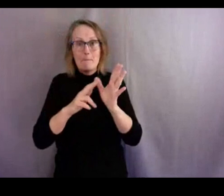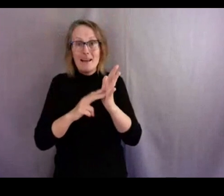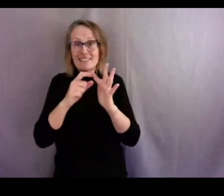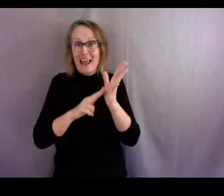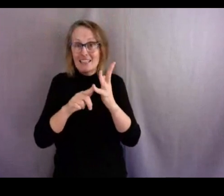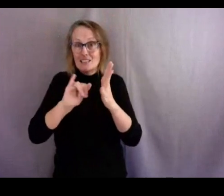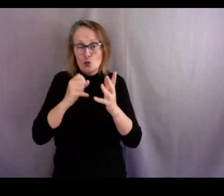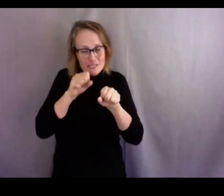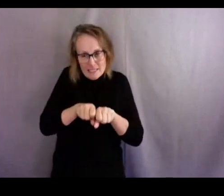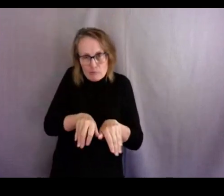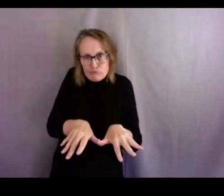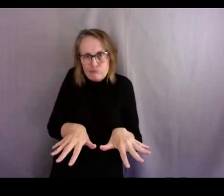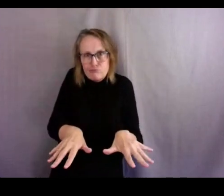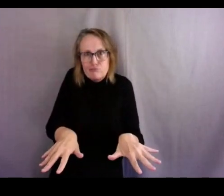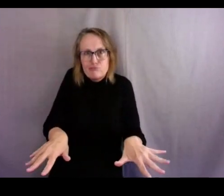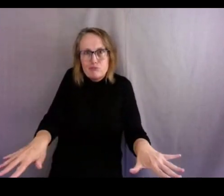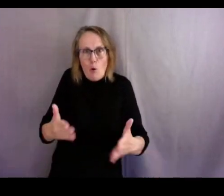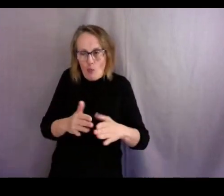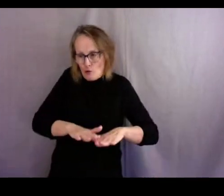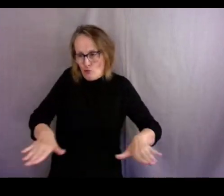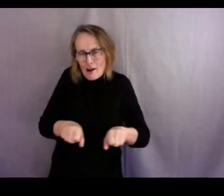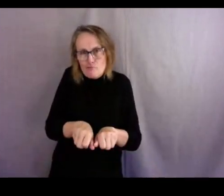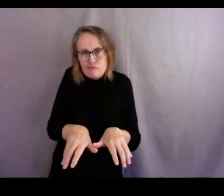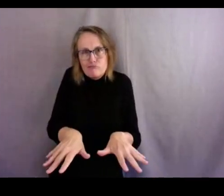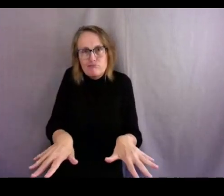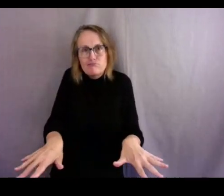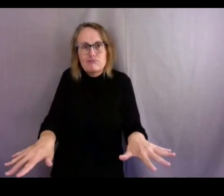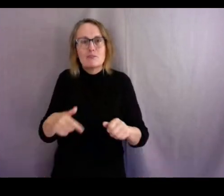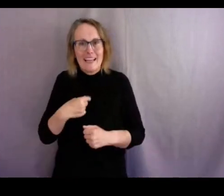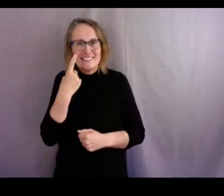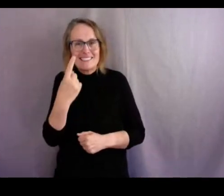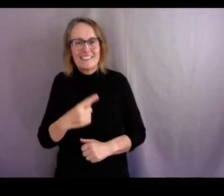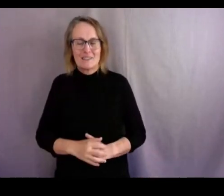across the surface of the ground. You know that you're there, because a couple of young women